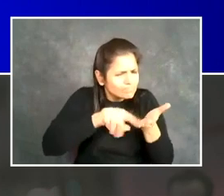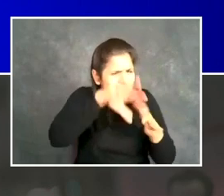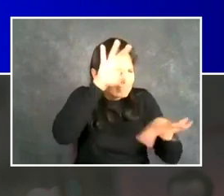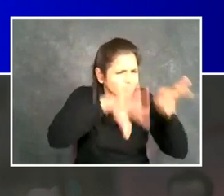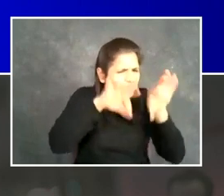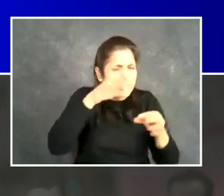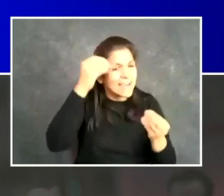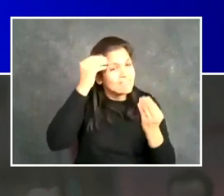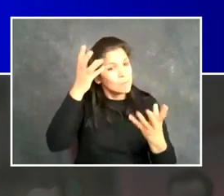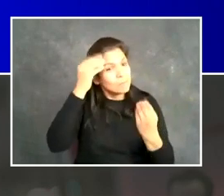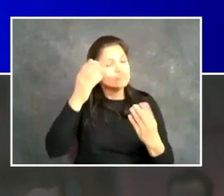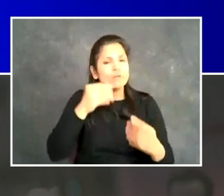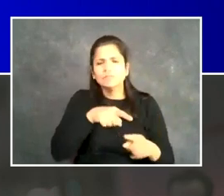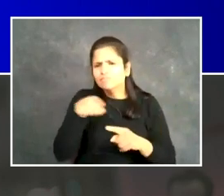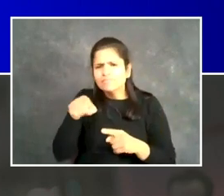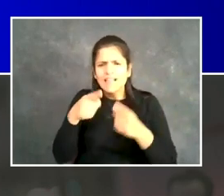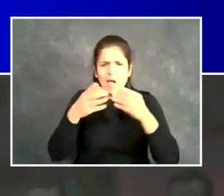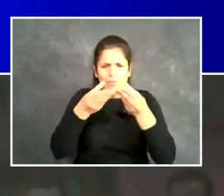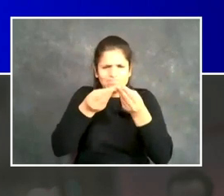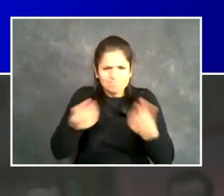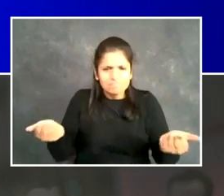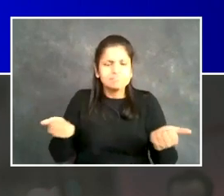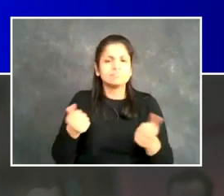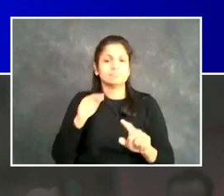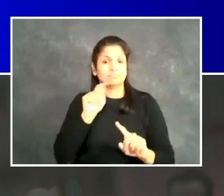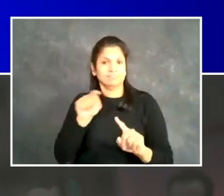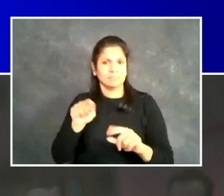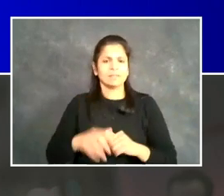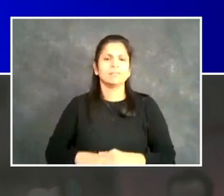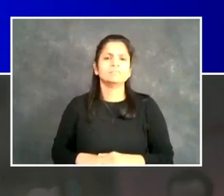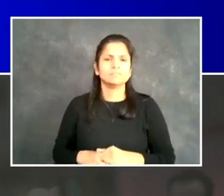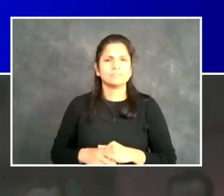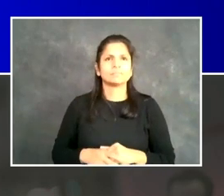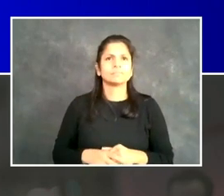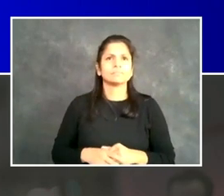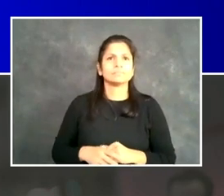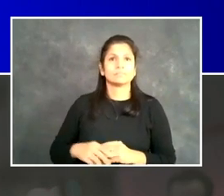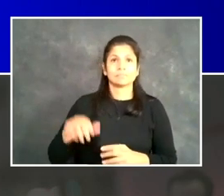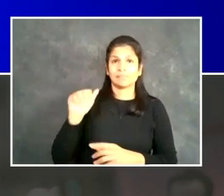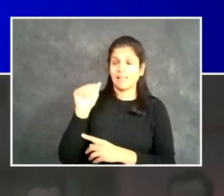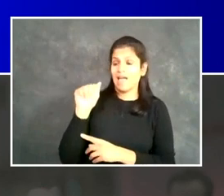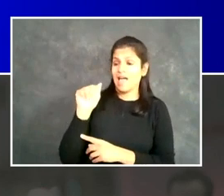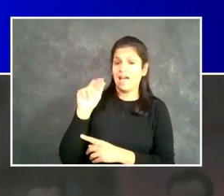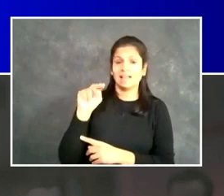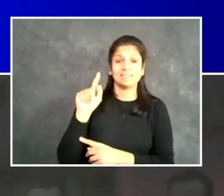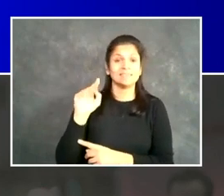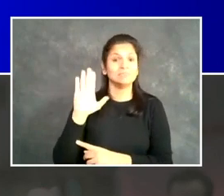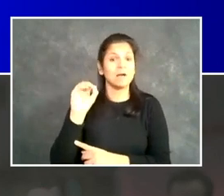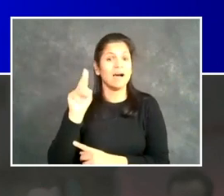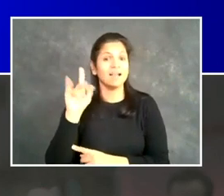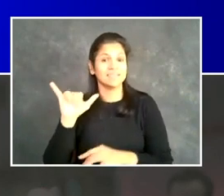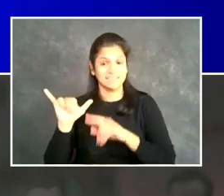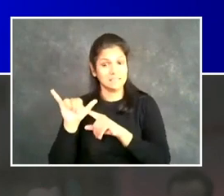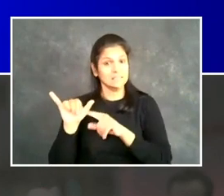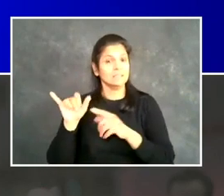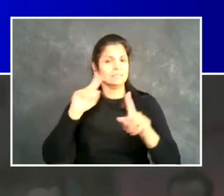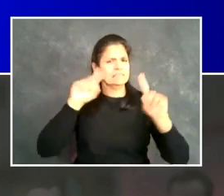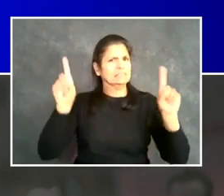THAT DAY SOONER. SO, ANTIBODY TESTING BRINGS A LOT TO THE TABLE. AND OUR GOAL IS TO REACH A LOT